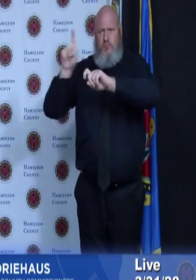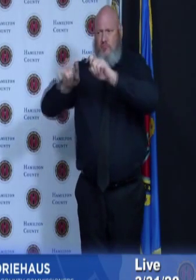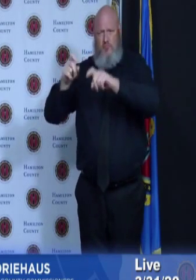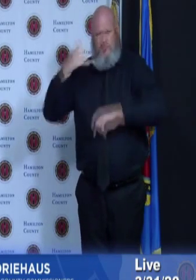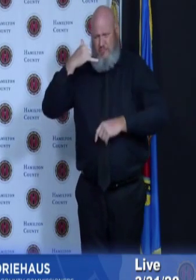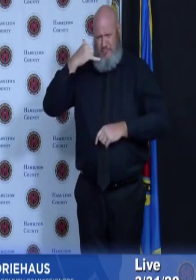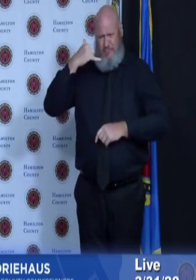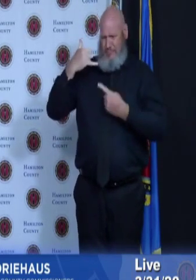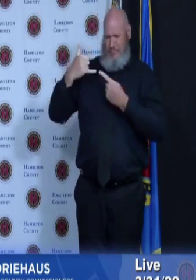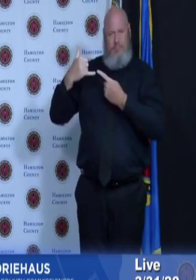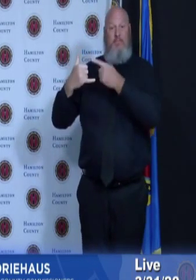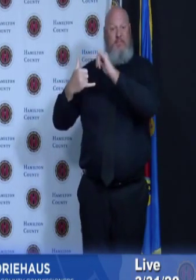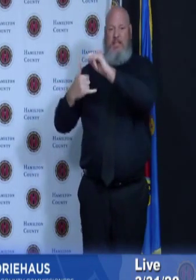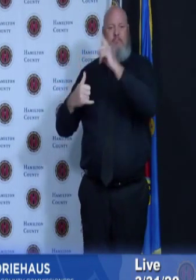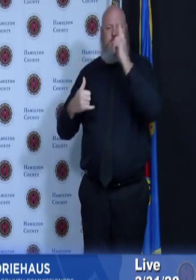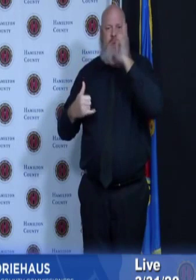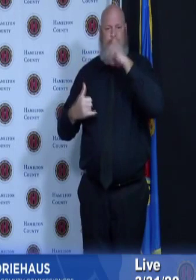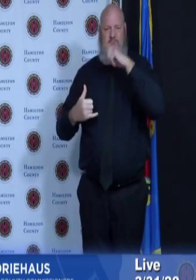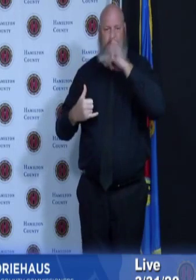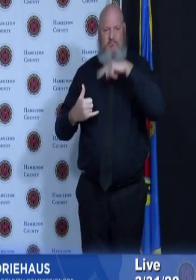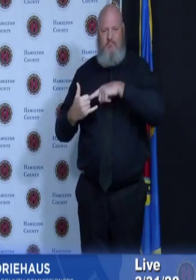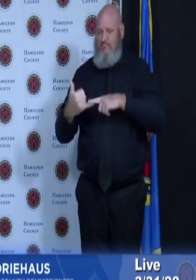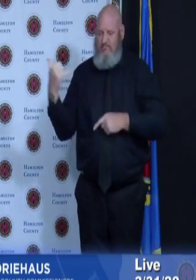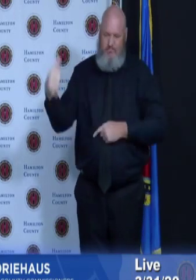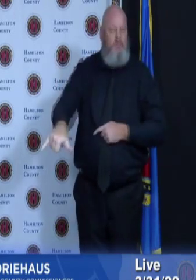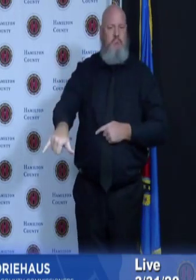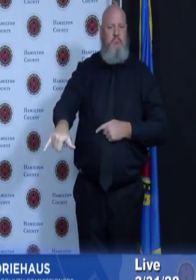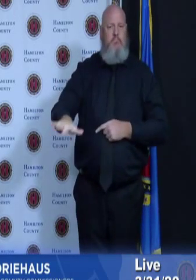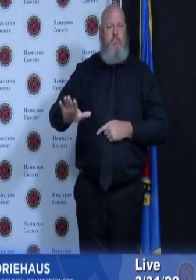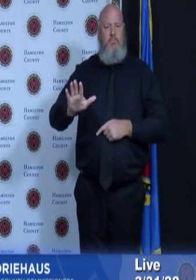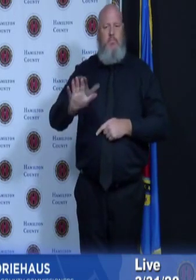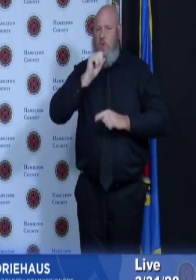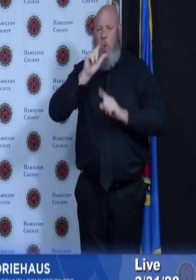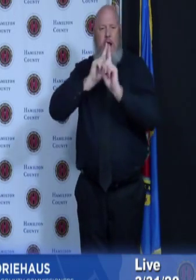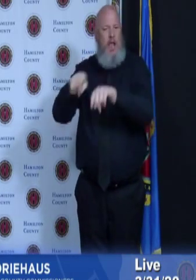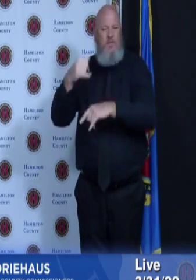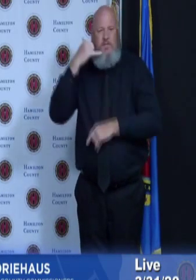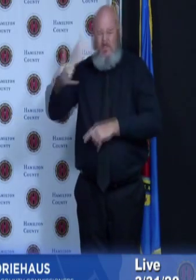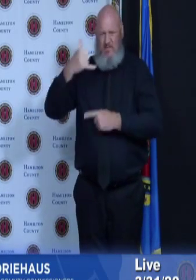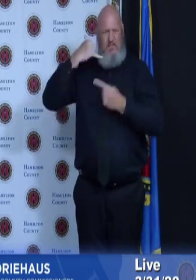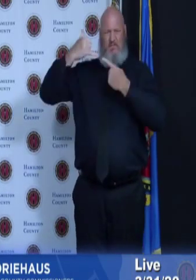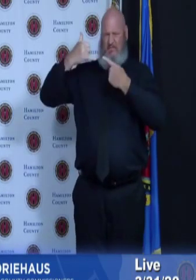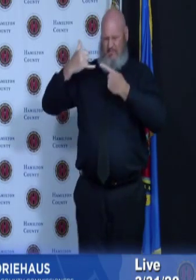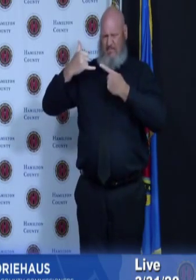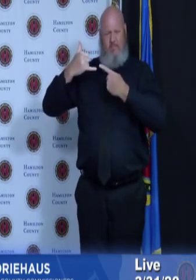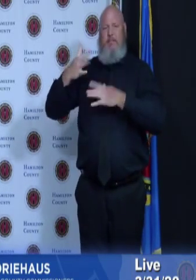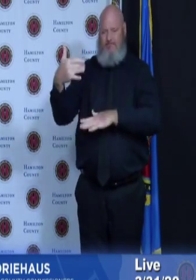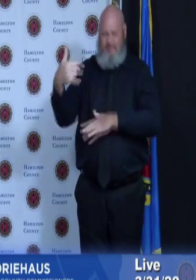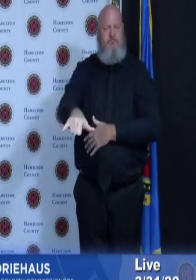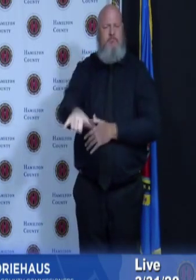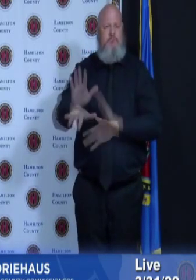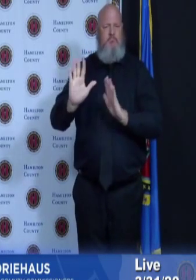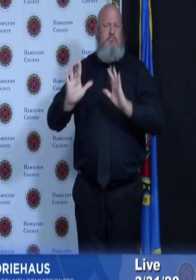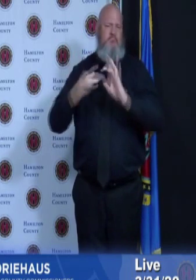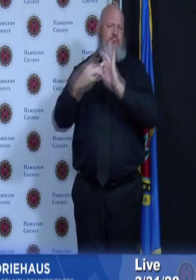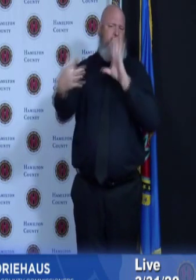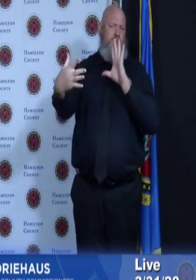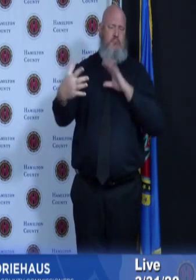finally you likely heard the announcement about the city of Cincinnati furloughs yesterday our thoughts are with the city as they